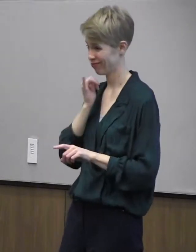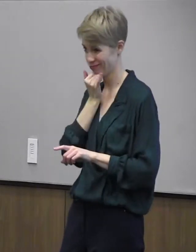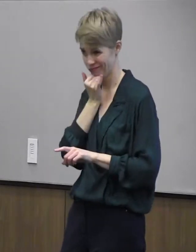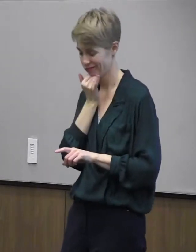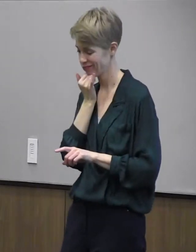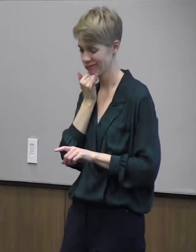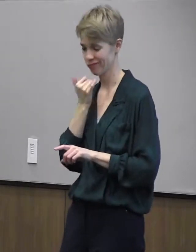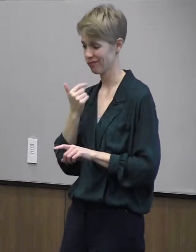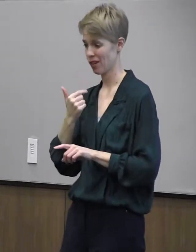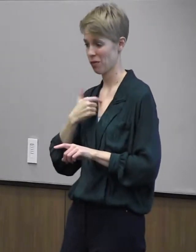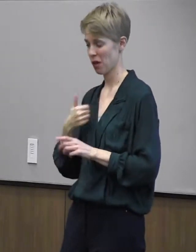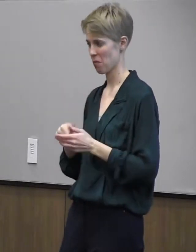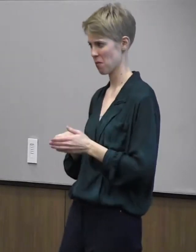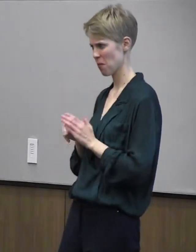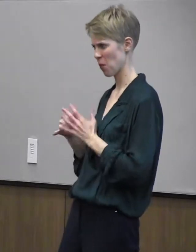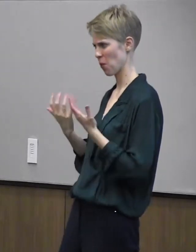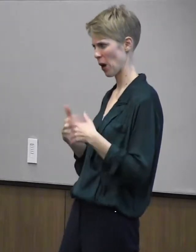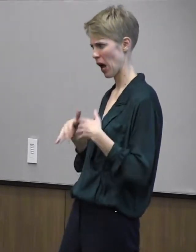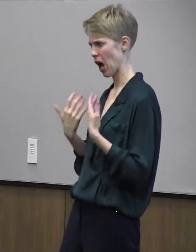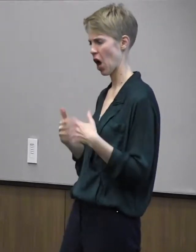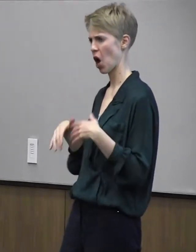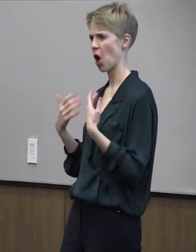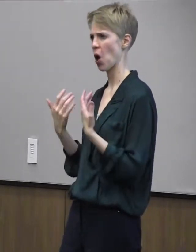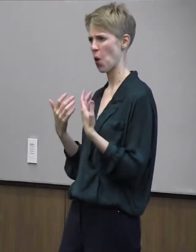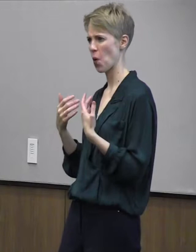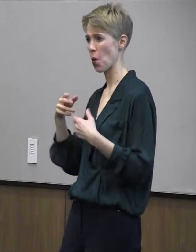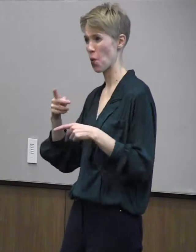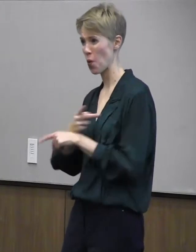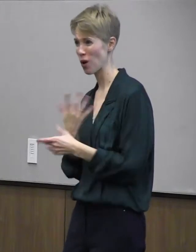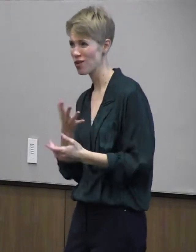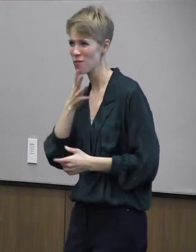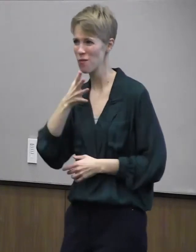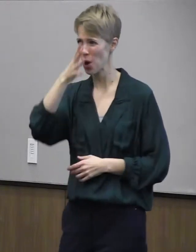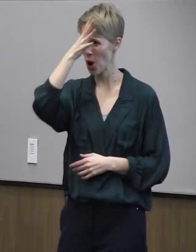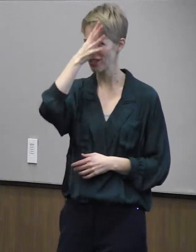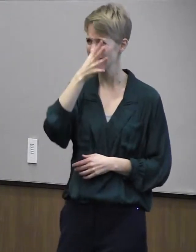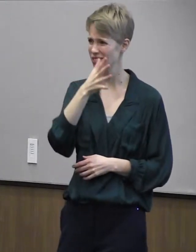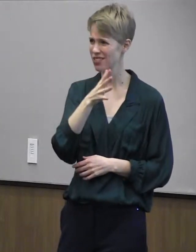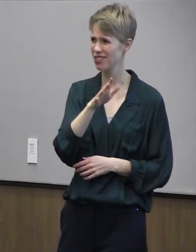more impressed by the bad manners of parents to children than by those of